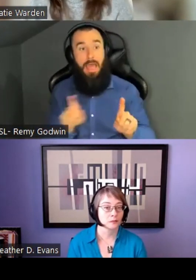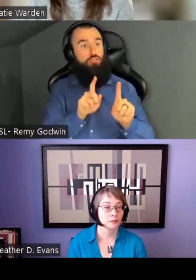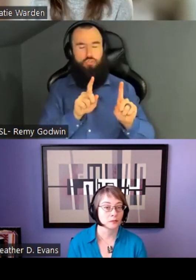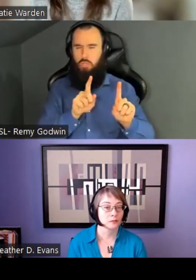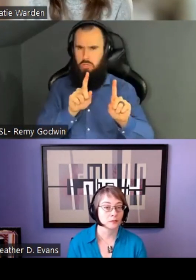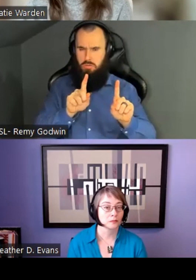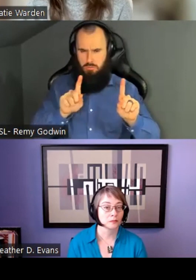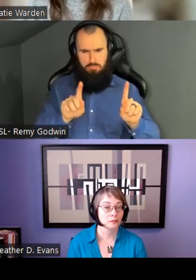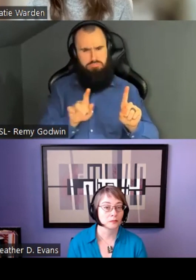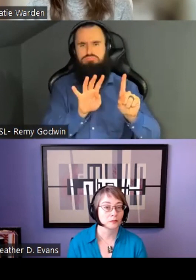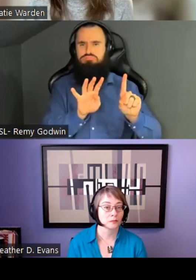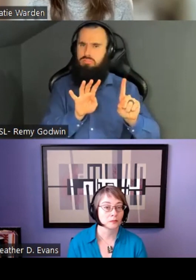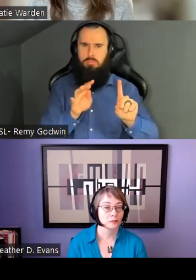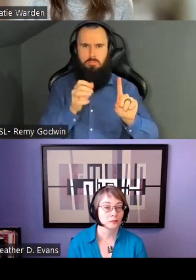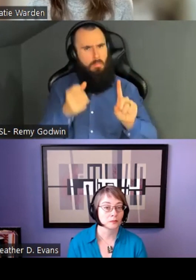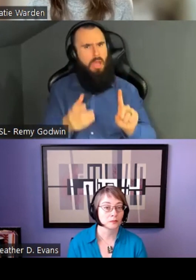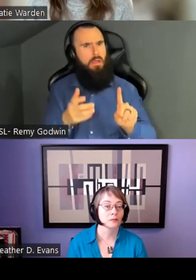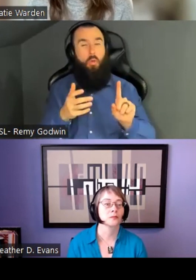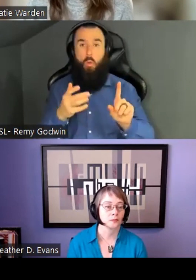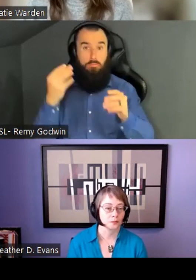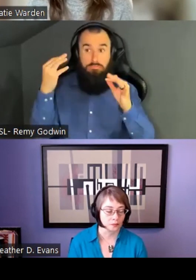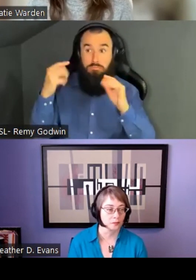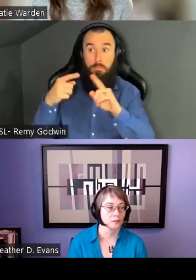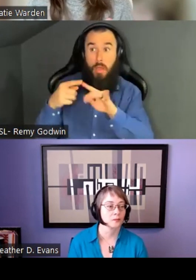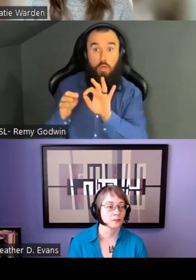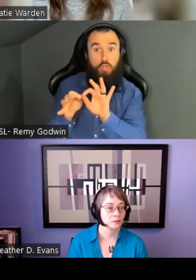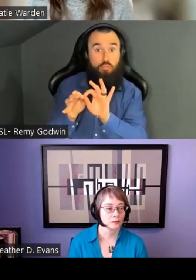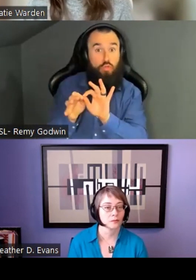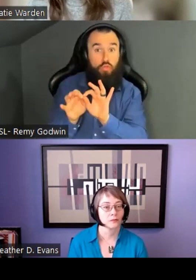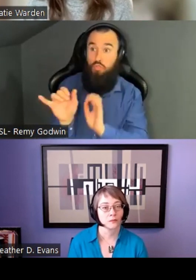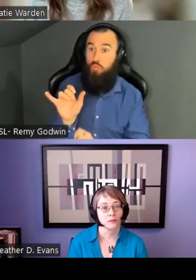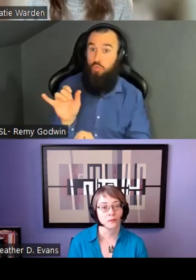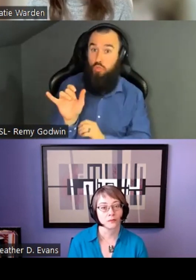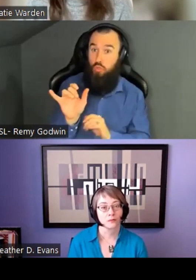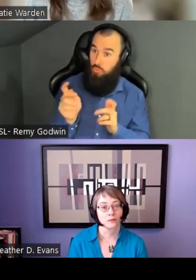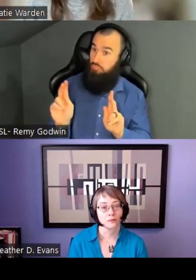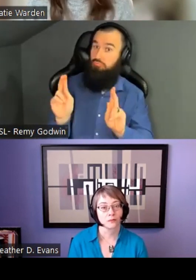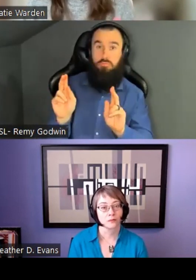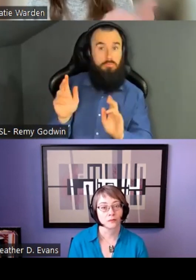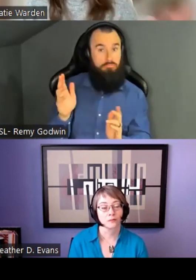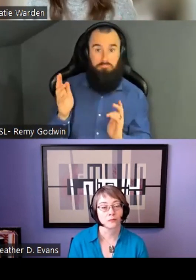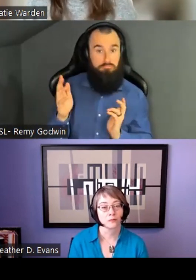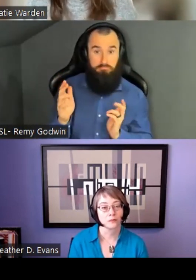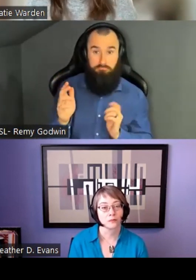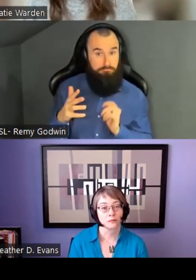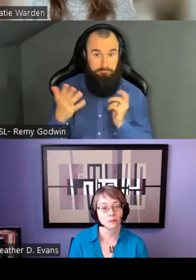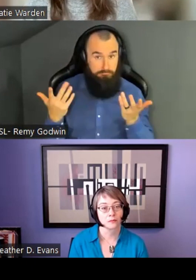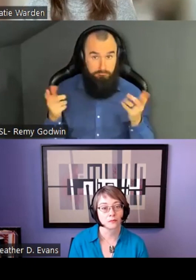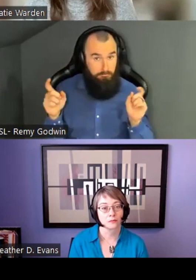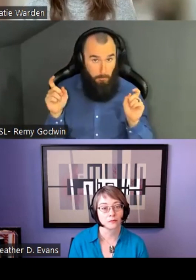or thinking about interpreters, right? That they must be allowed also in the process